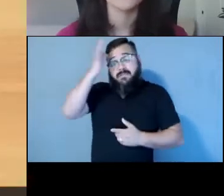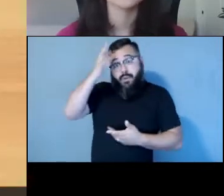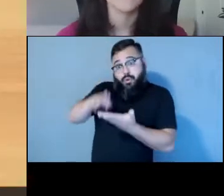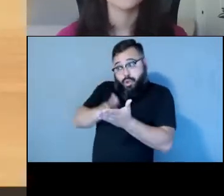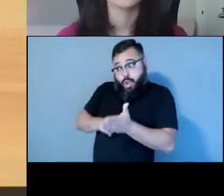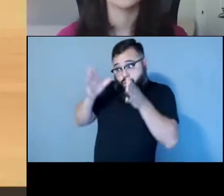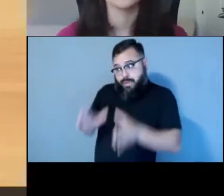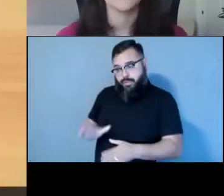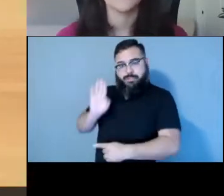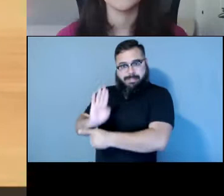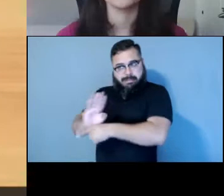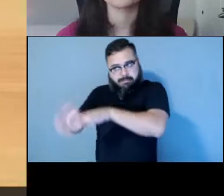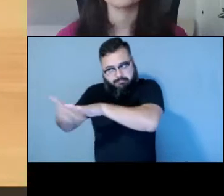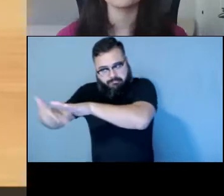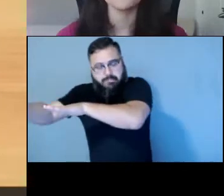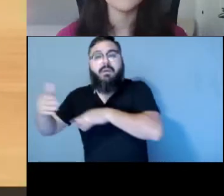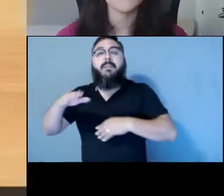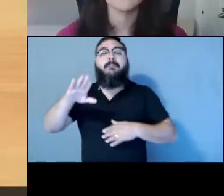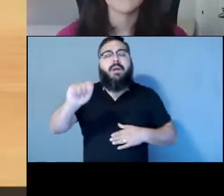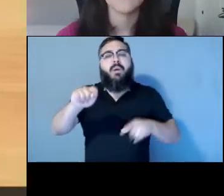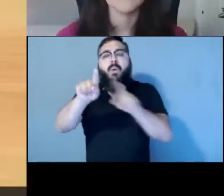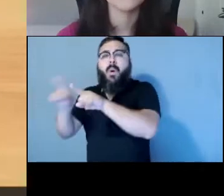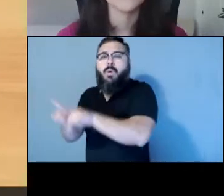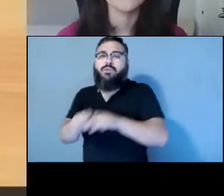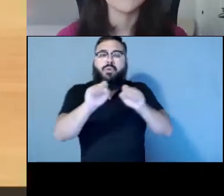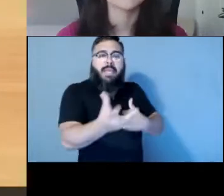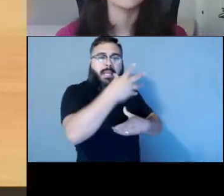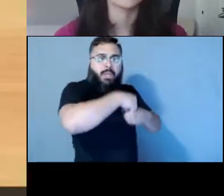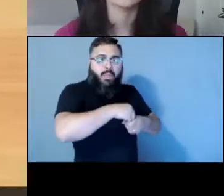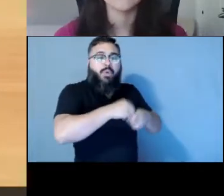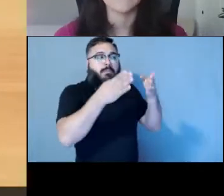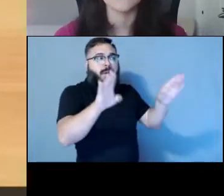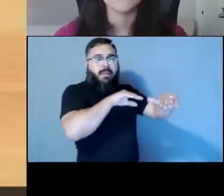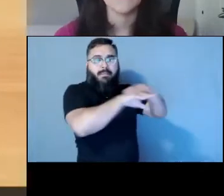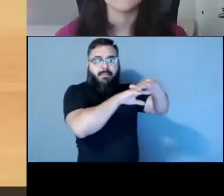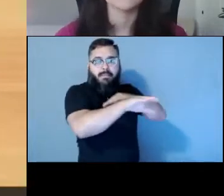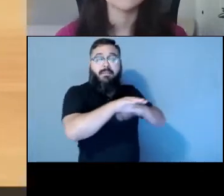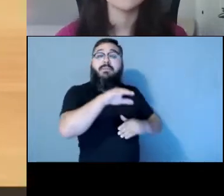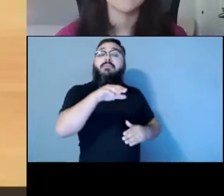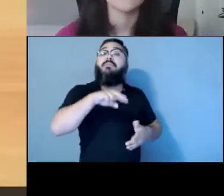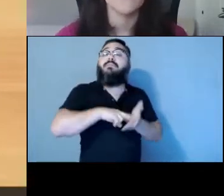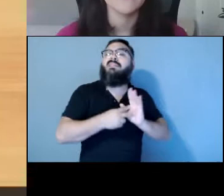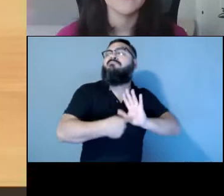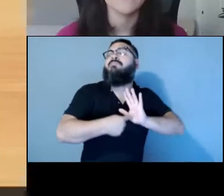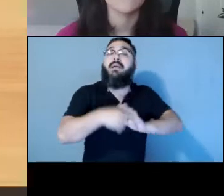but also may include, in the public accommodation context, like a daycare that receives federal funding